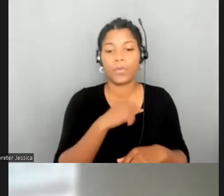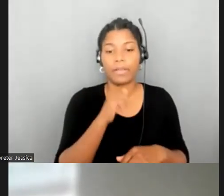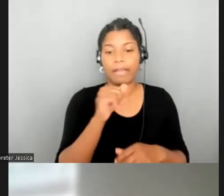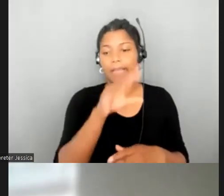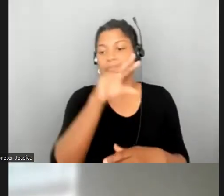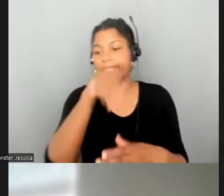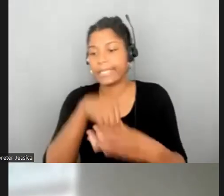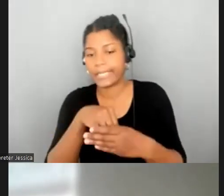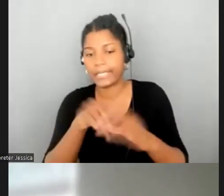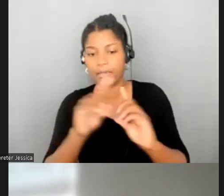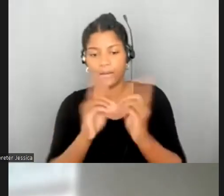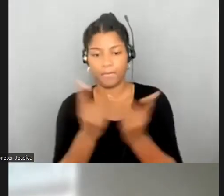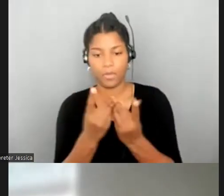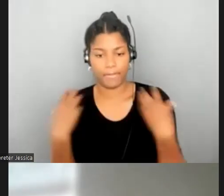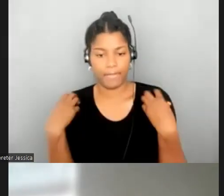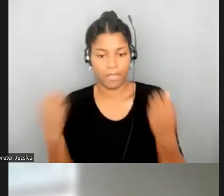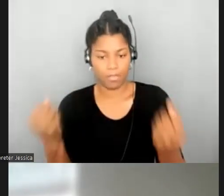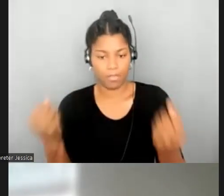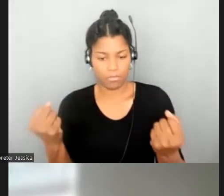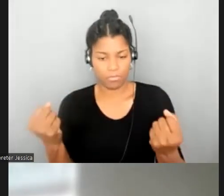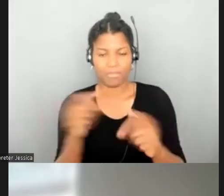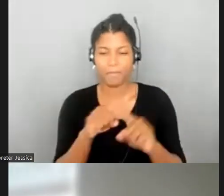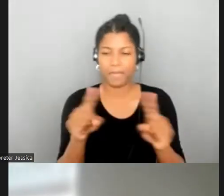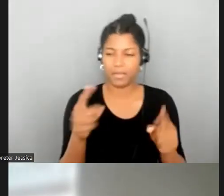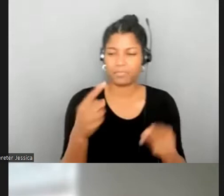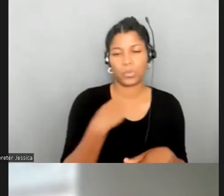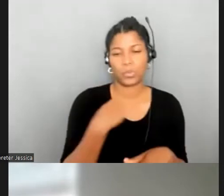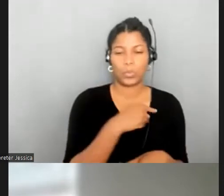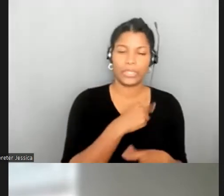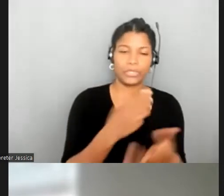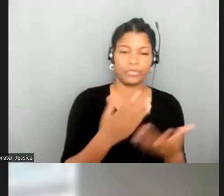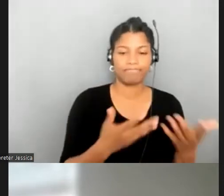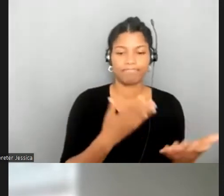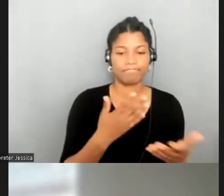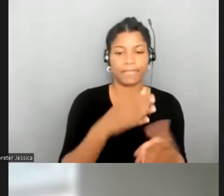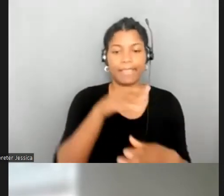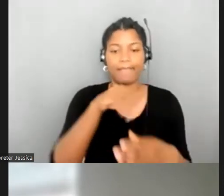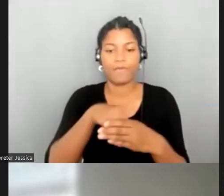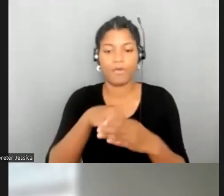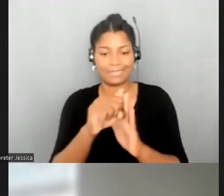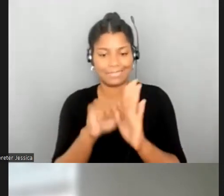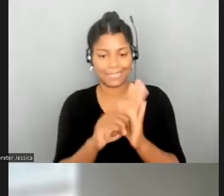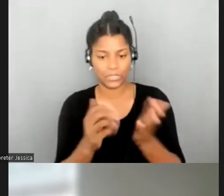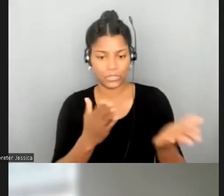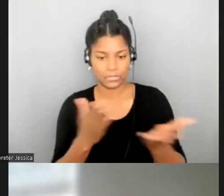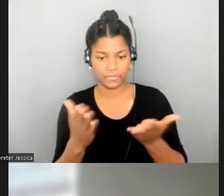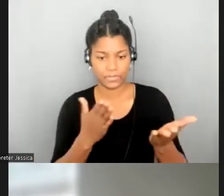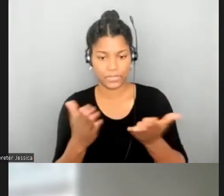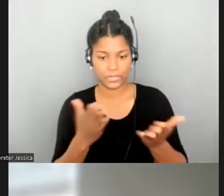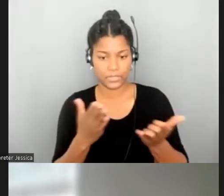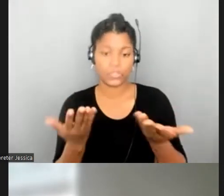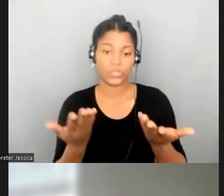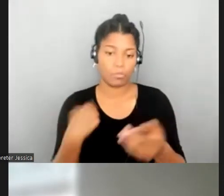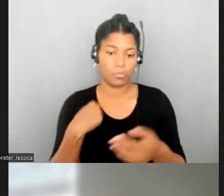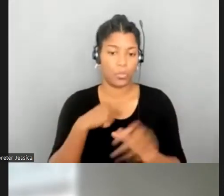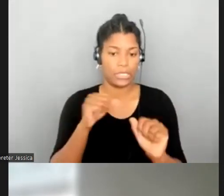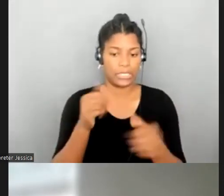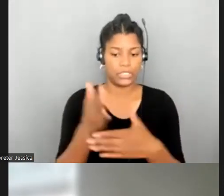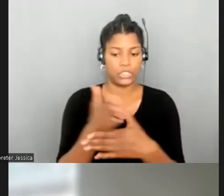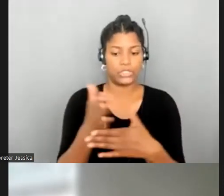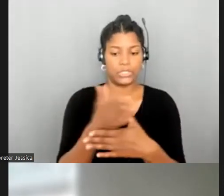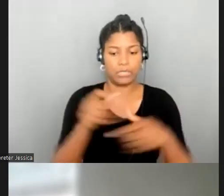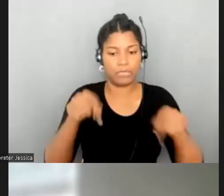we are part of the state services, so we can share the information freely within Minnesota